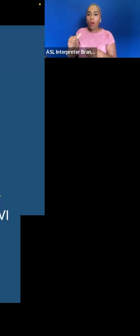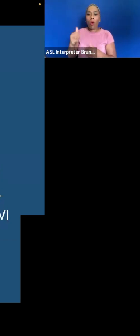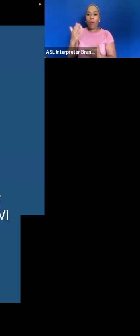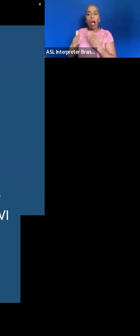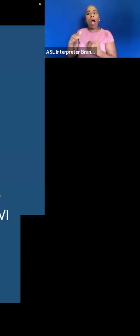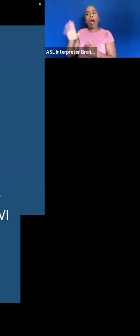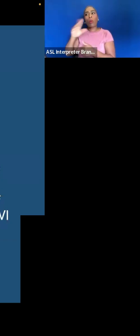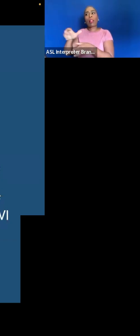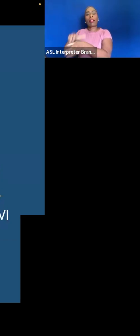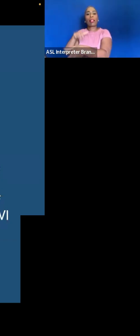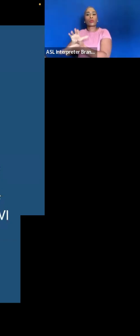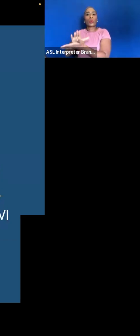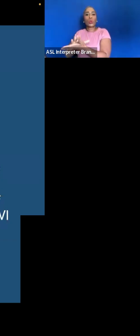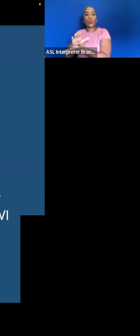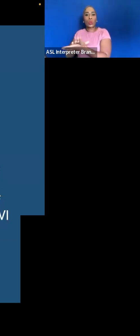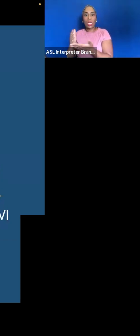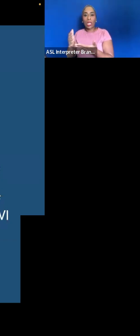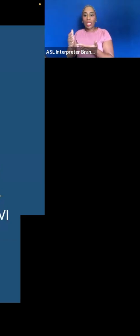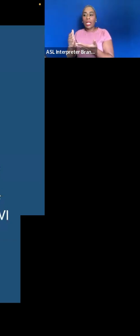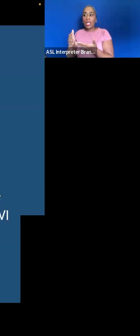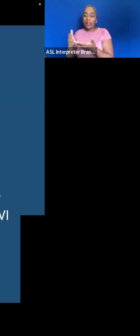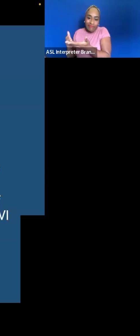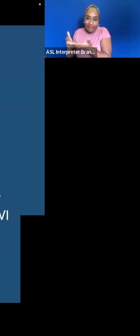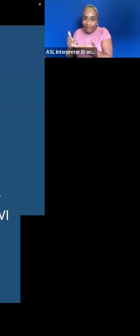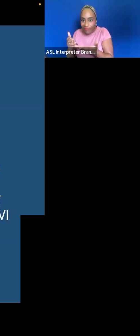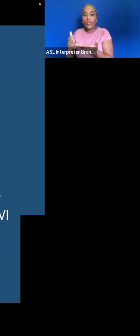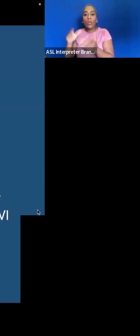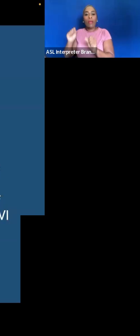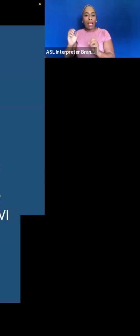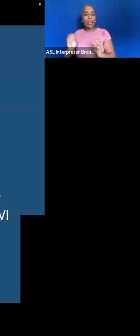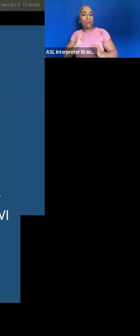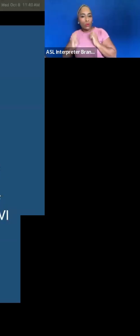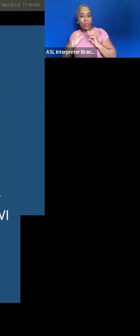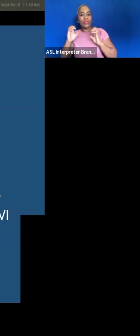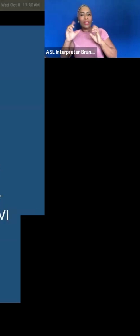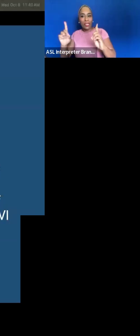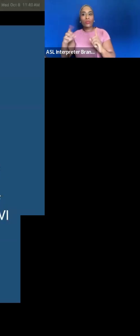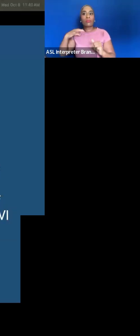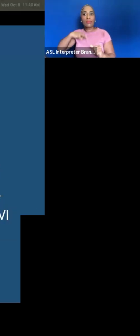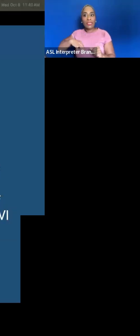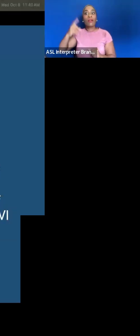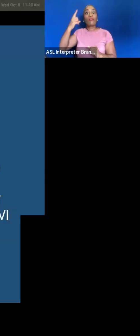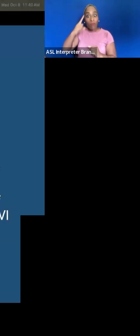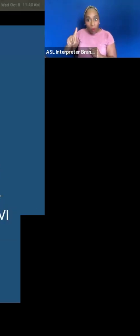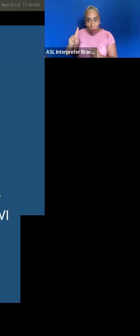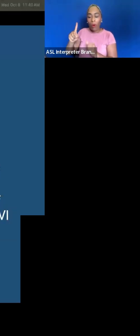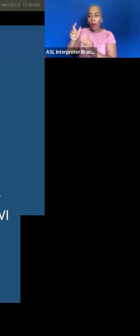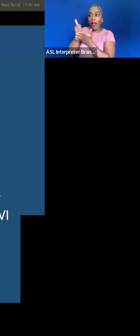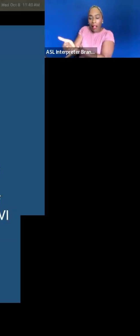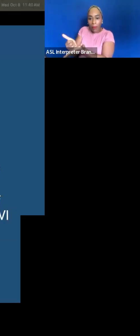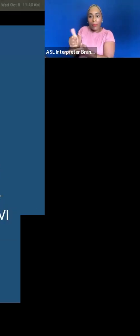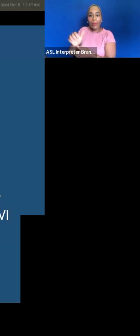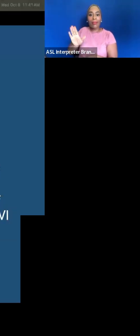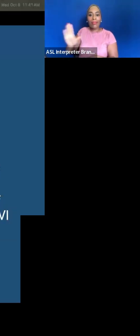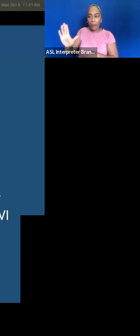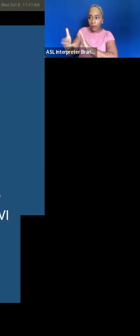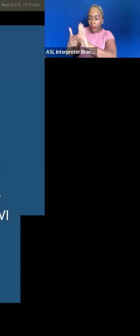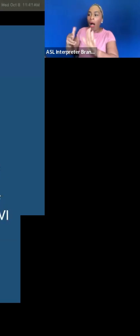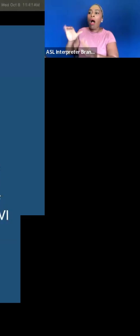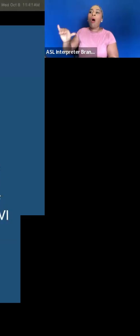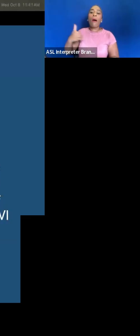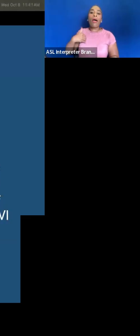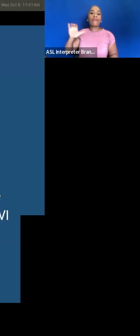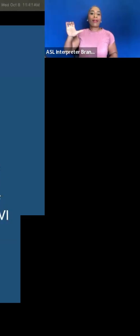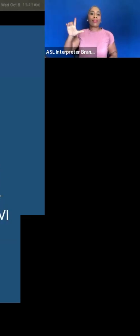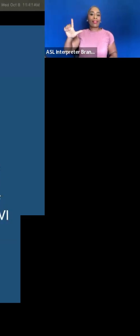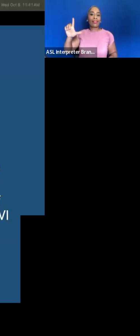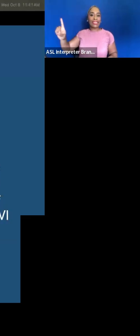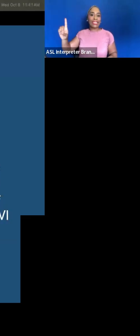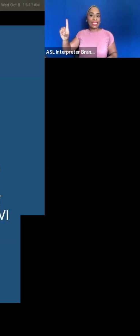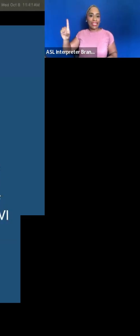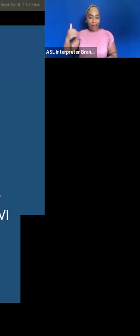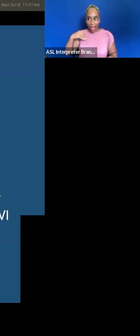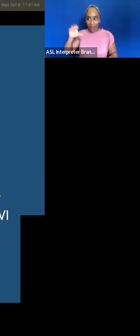So there could be both emotional and educational benefits to that diagnosis where a student feels more validated.